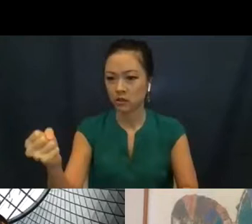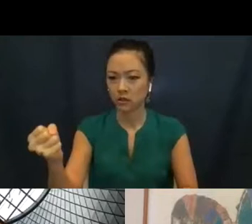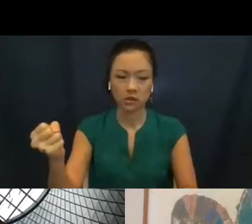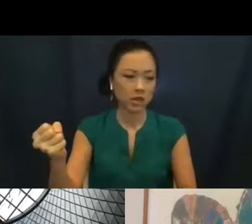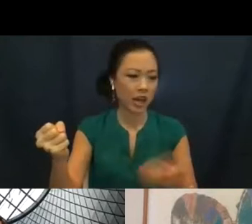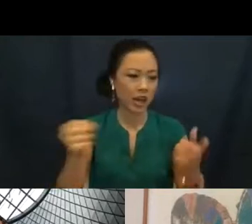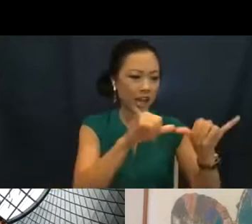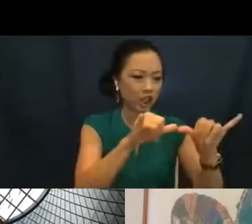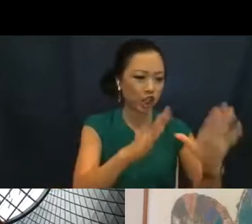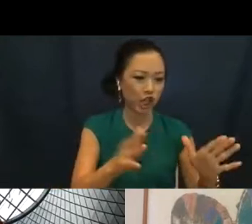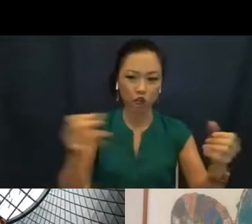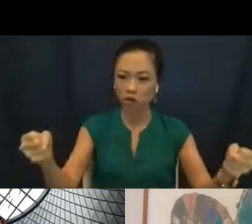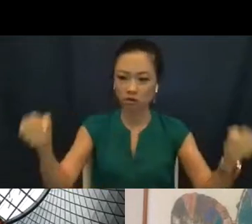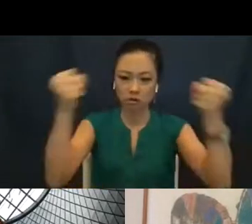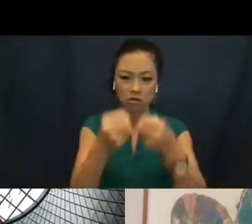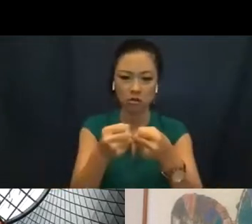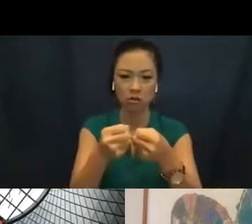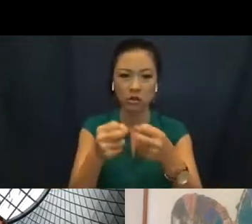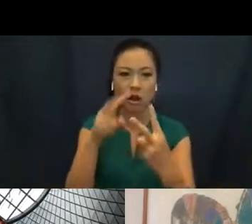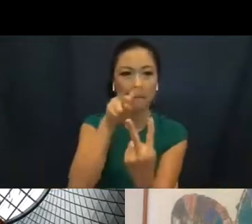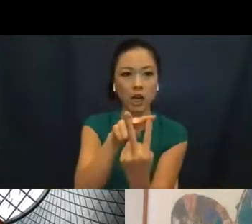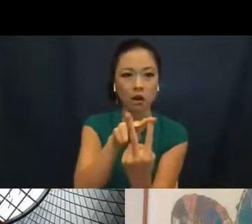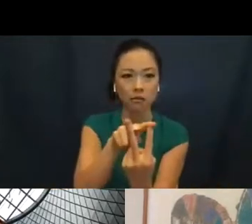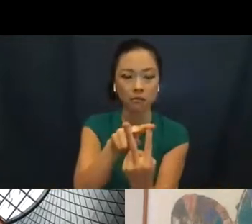the context of digital animation, it feels like